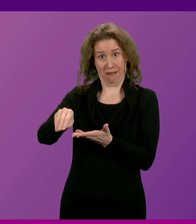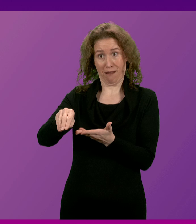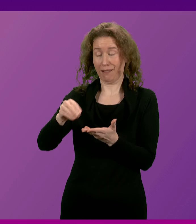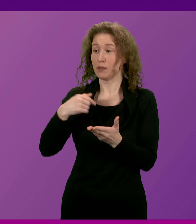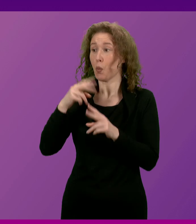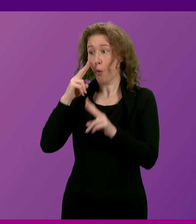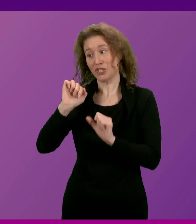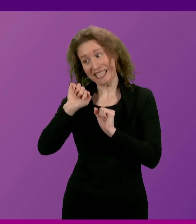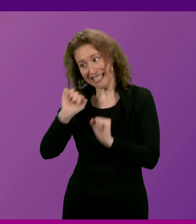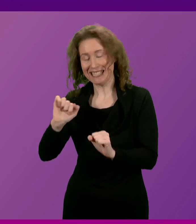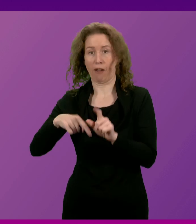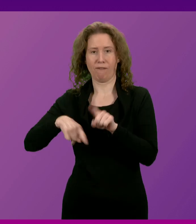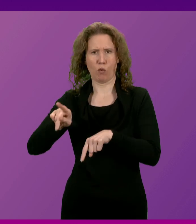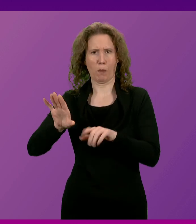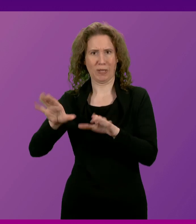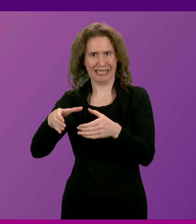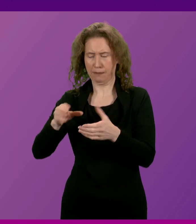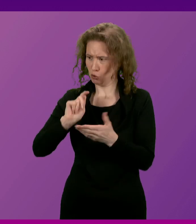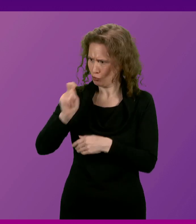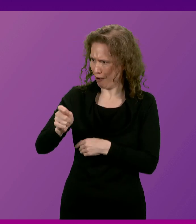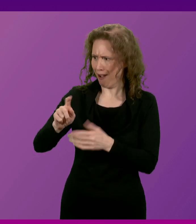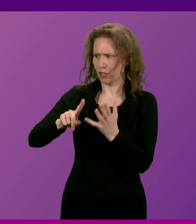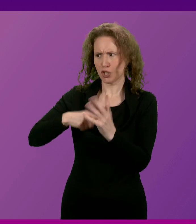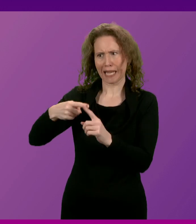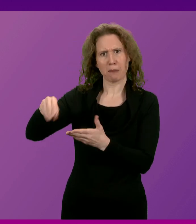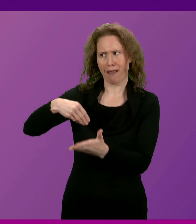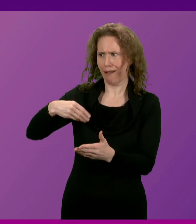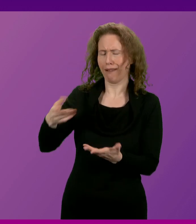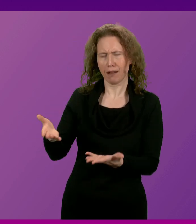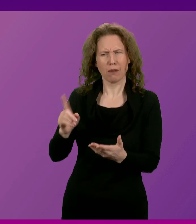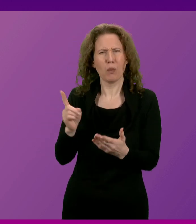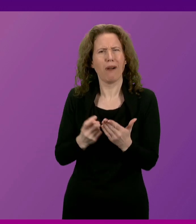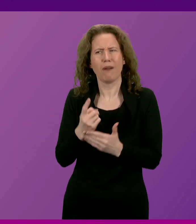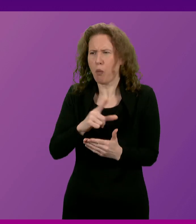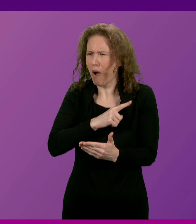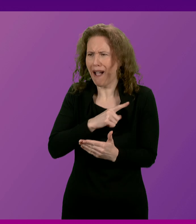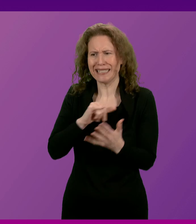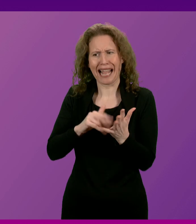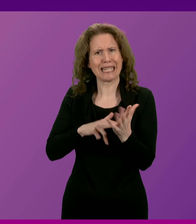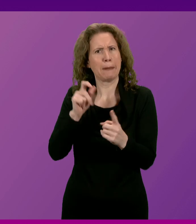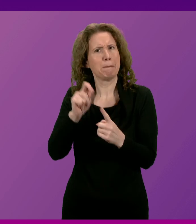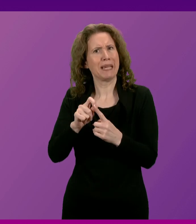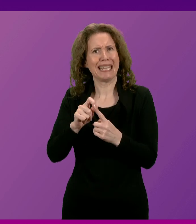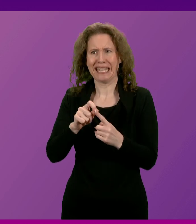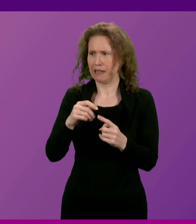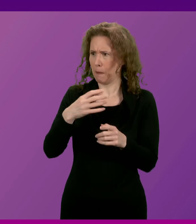his football team. What is it with SNP ministers taking taxpayers for a ride?